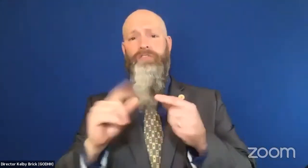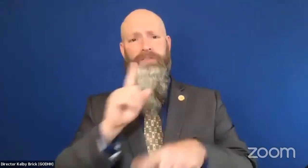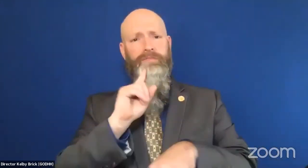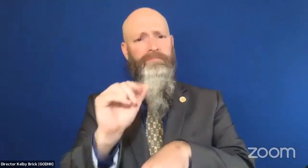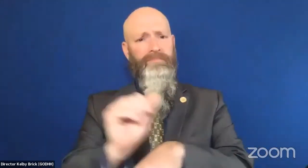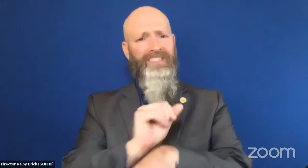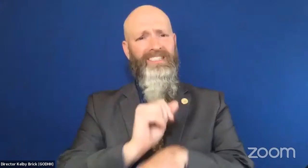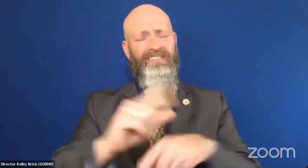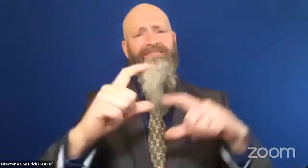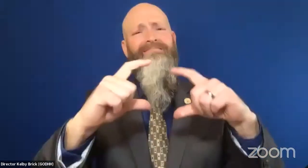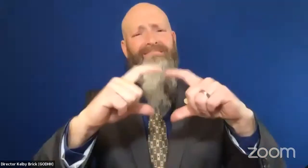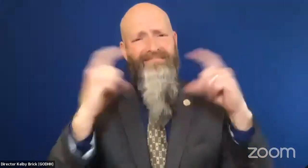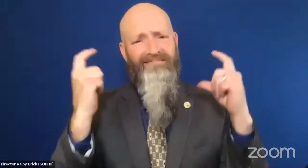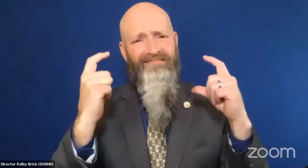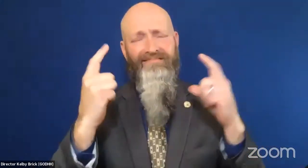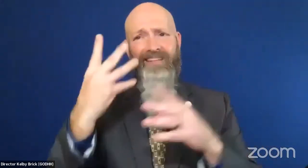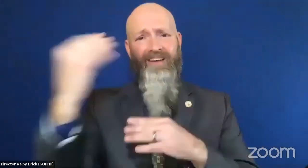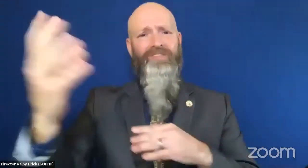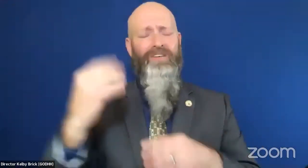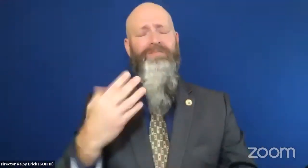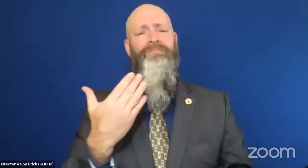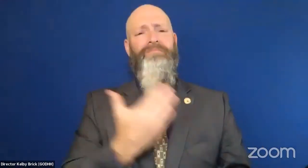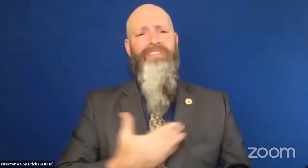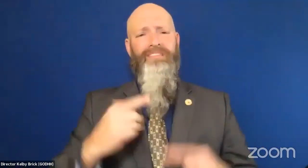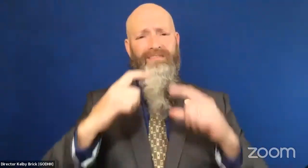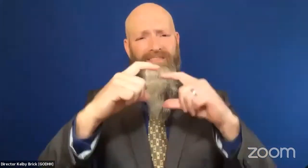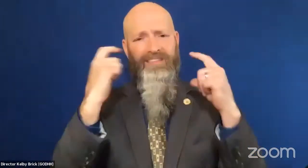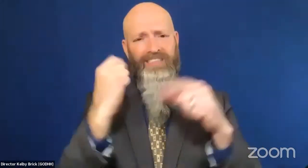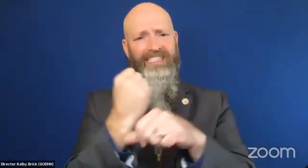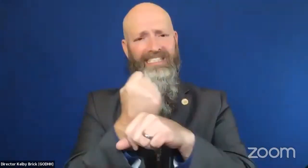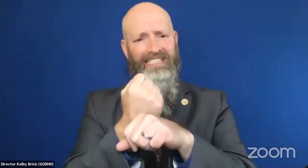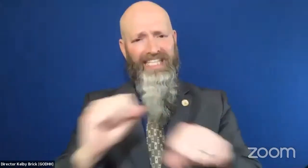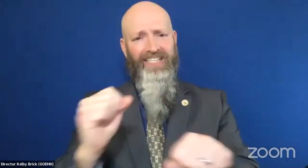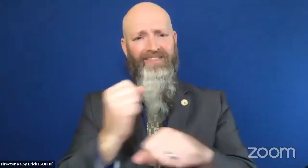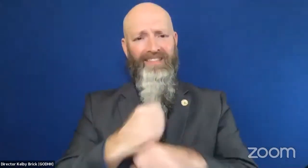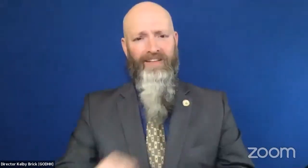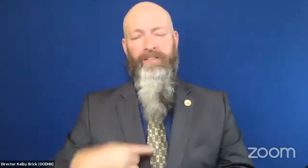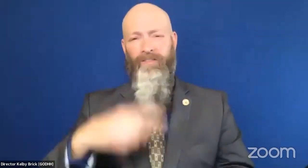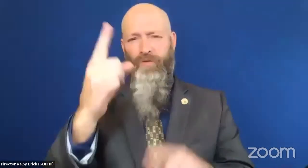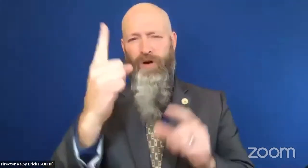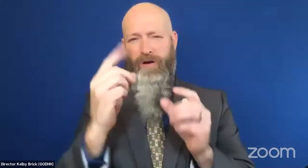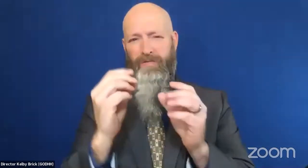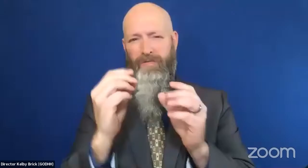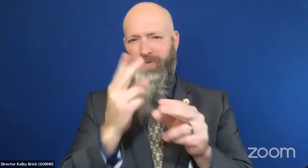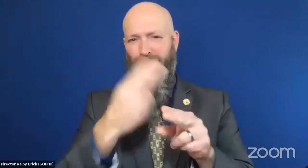increasing throughout the state, realize that we need to wear masks. Please, continue to